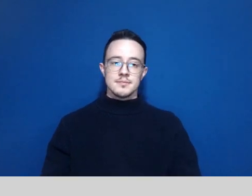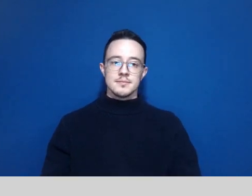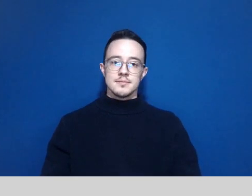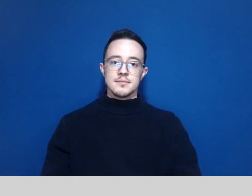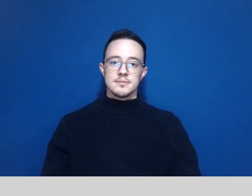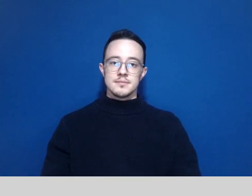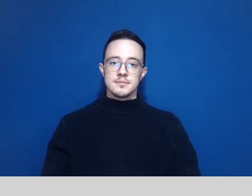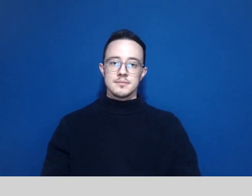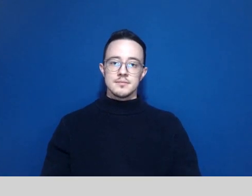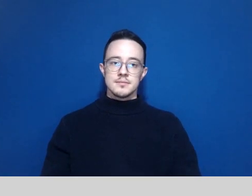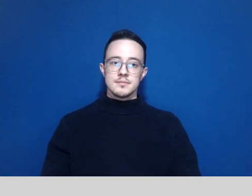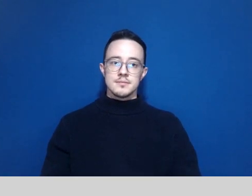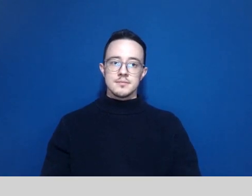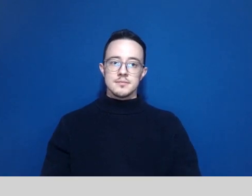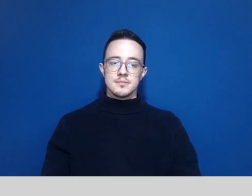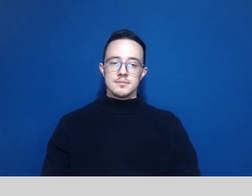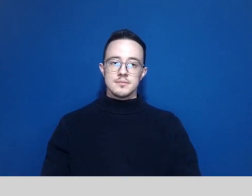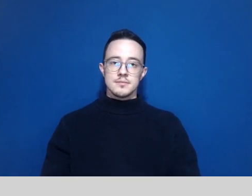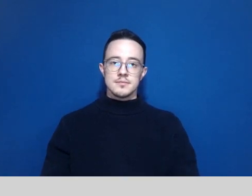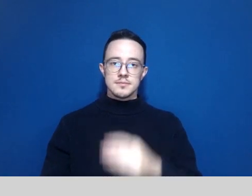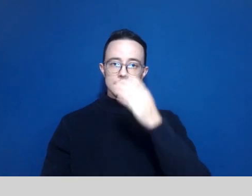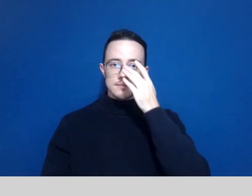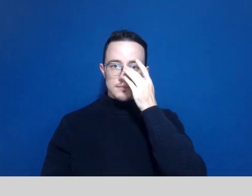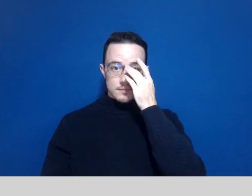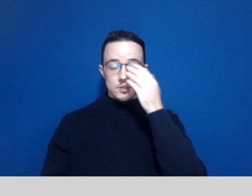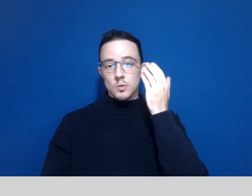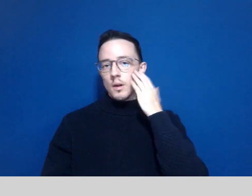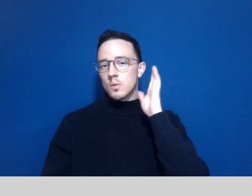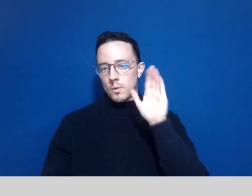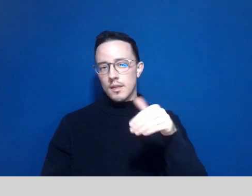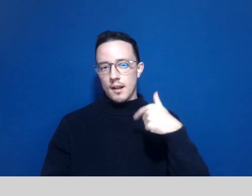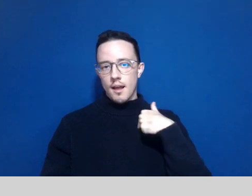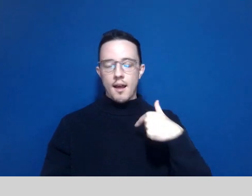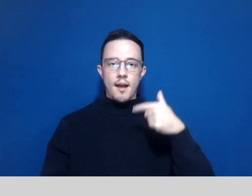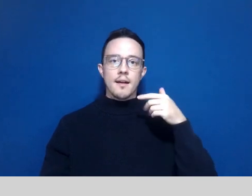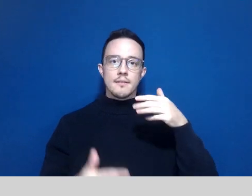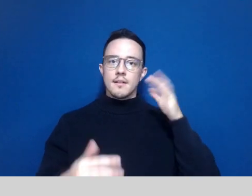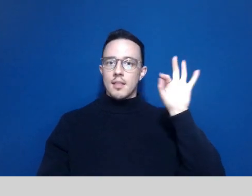Now, I know that I've basically been pitching you